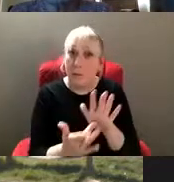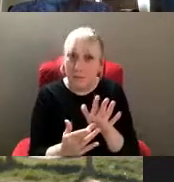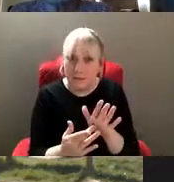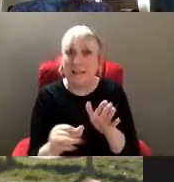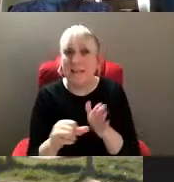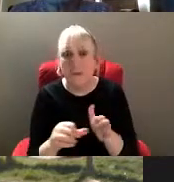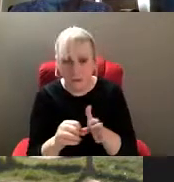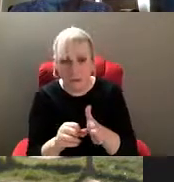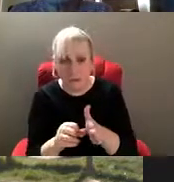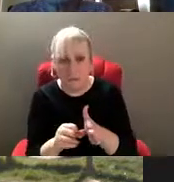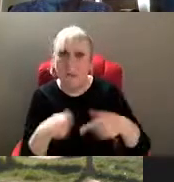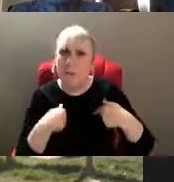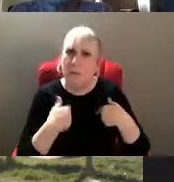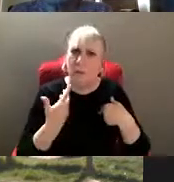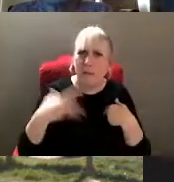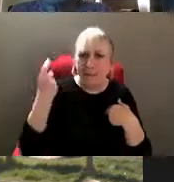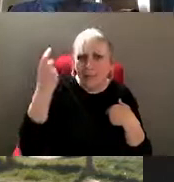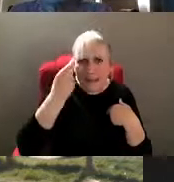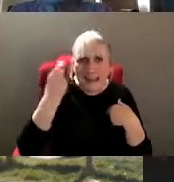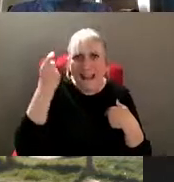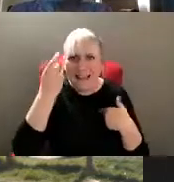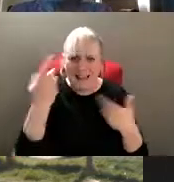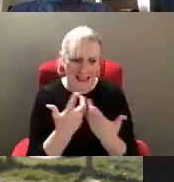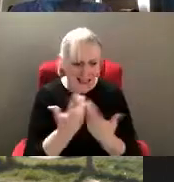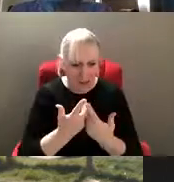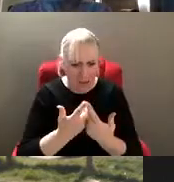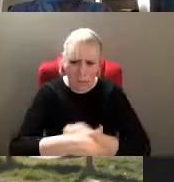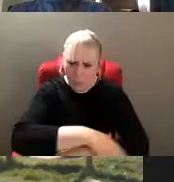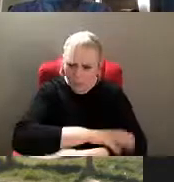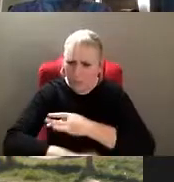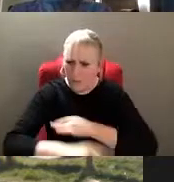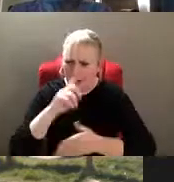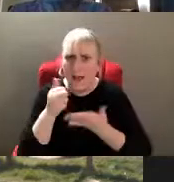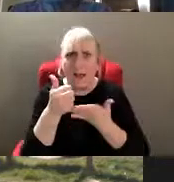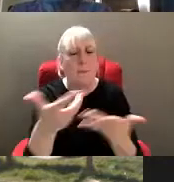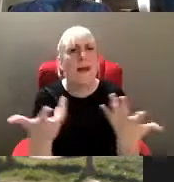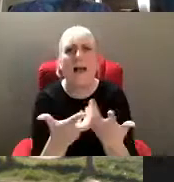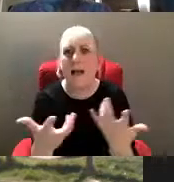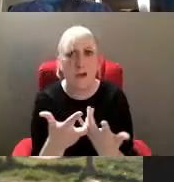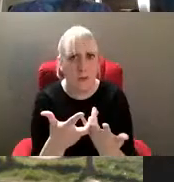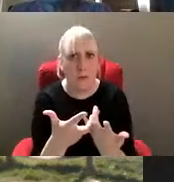that we've been thinking about is how we can help i mean through the you know advocacy with you